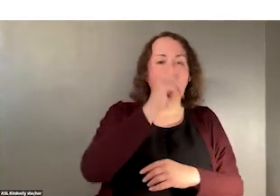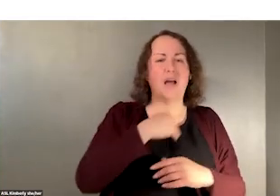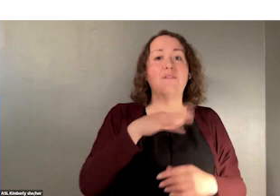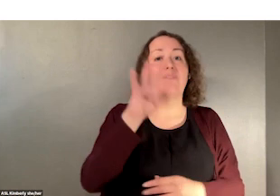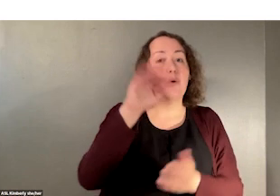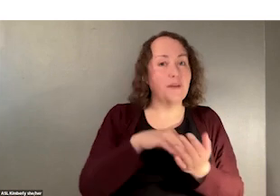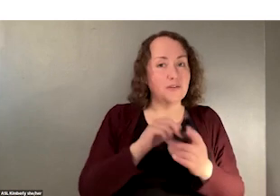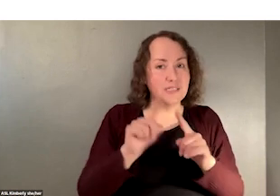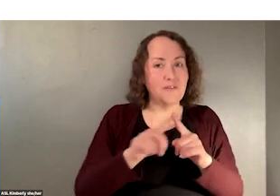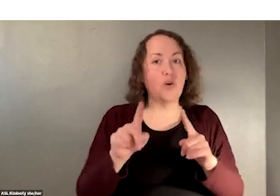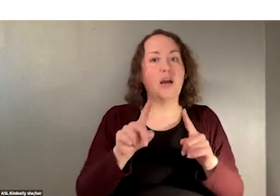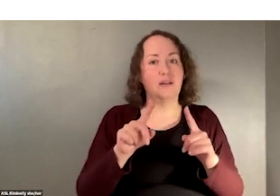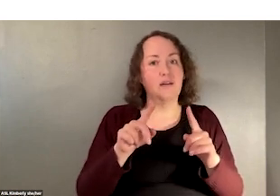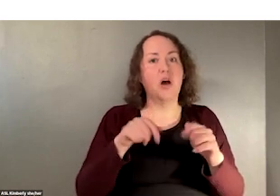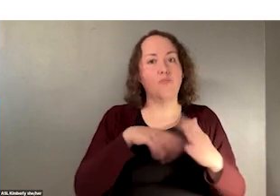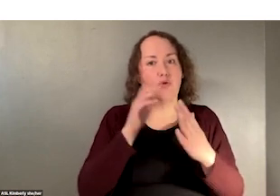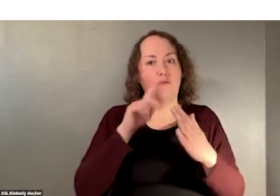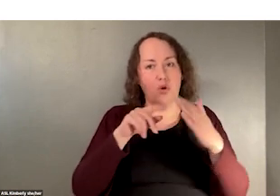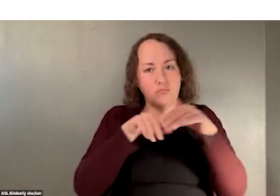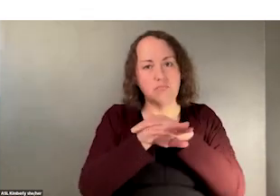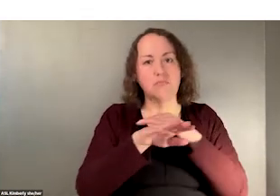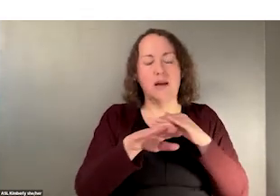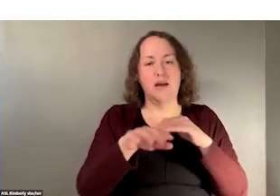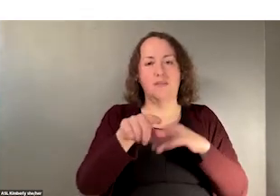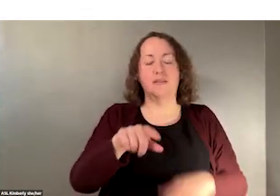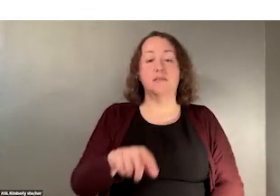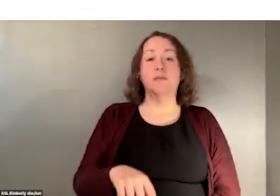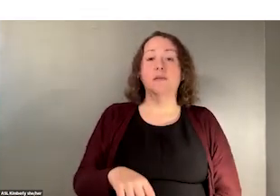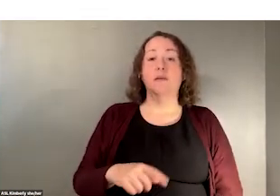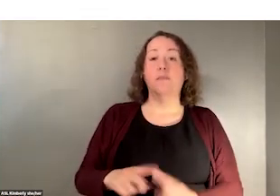But once they accept that and sign in through their authentication route,